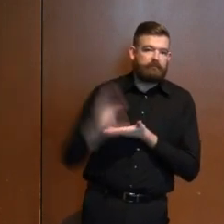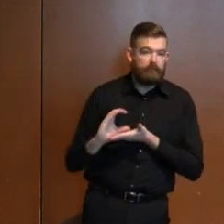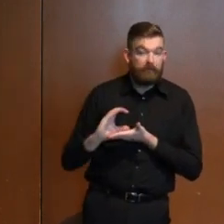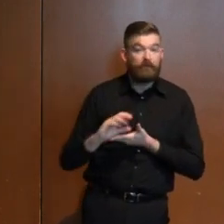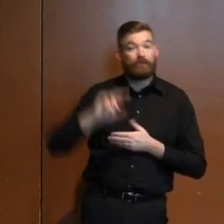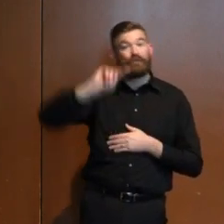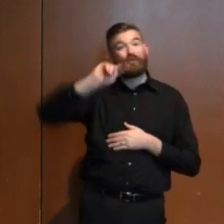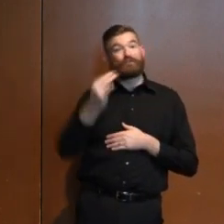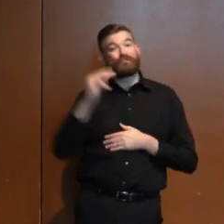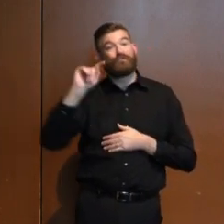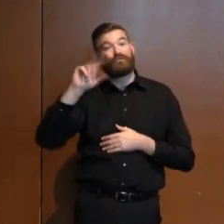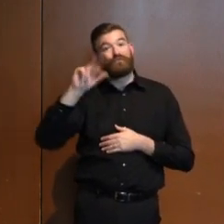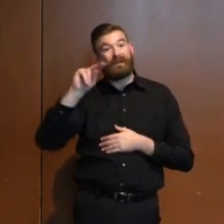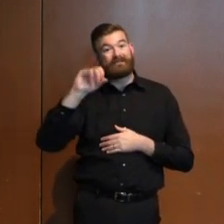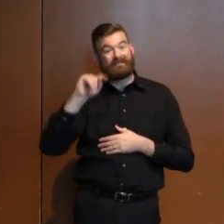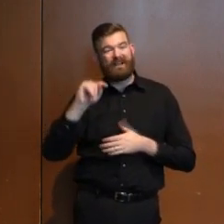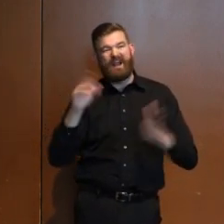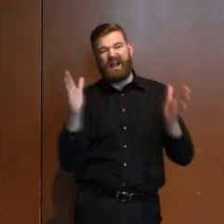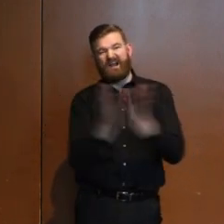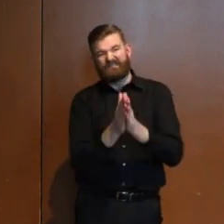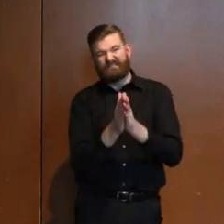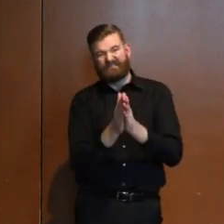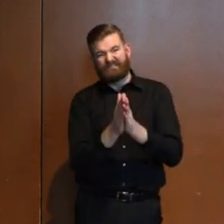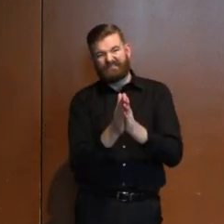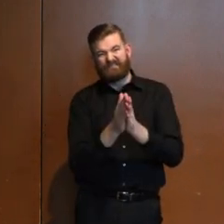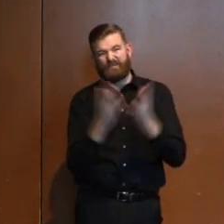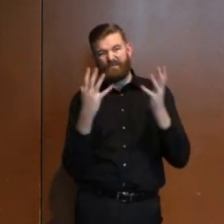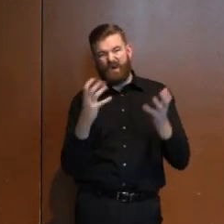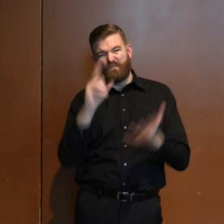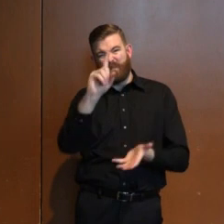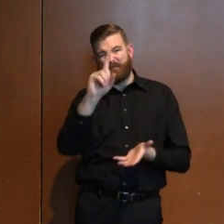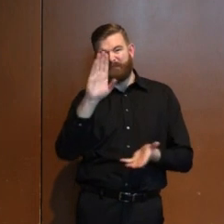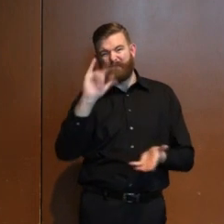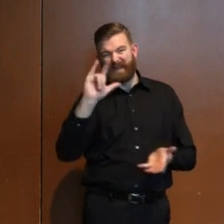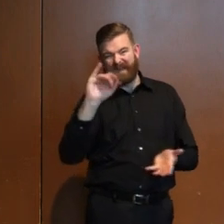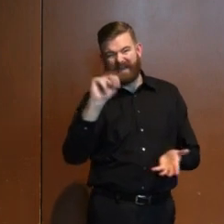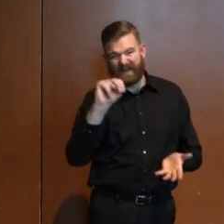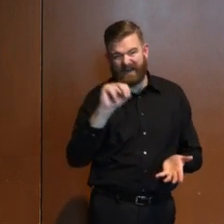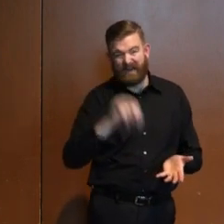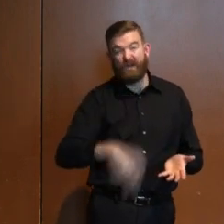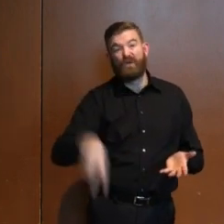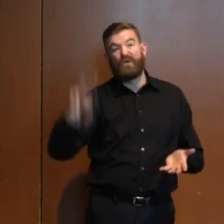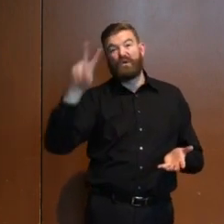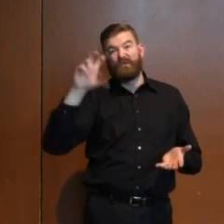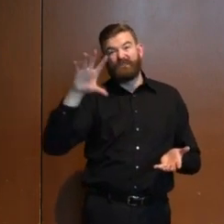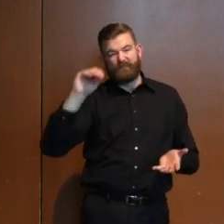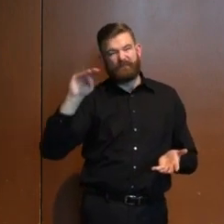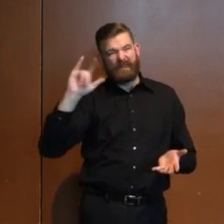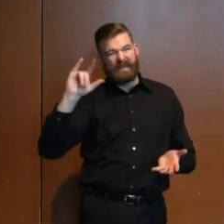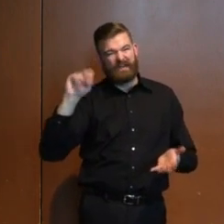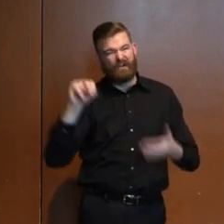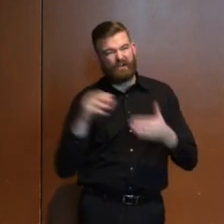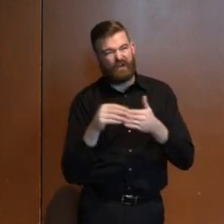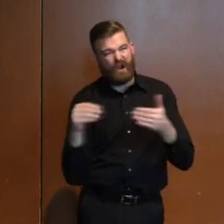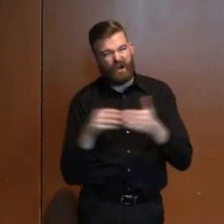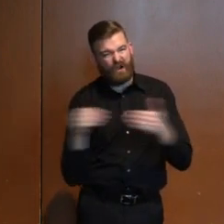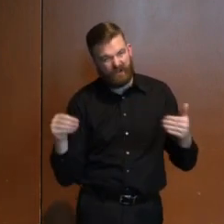TRANSIT ON THAT LAST ONE IS VERY MUCH IN THAT BUCKET I THINK THEIR ASK WAS AT LEAST 1